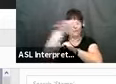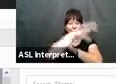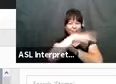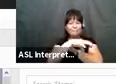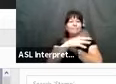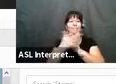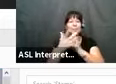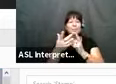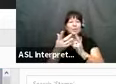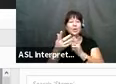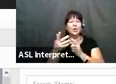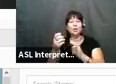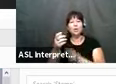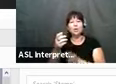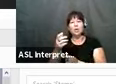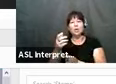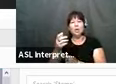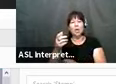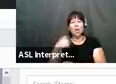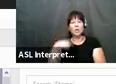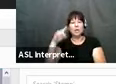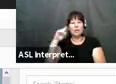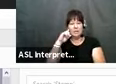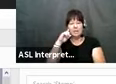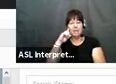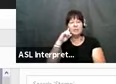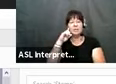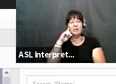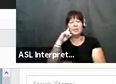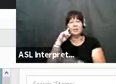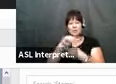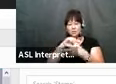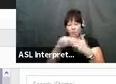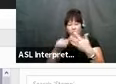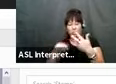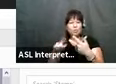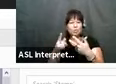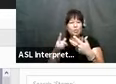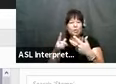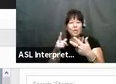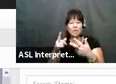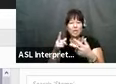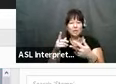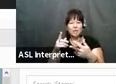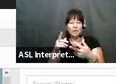Gardner, Kate Peck and Jen Mercato) put together (and Julia Ruben) put together a